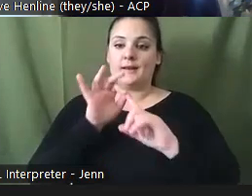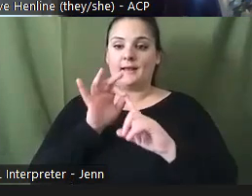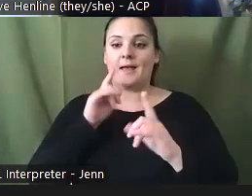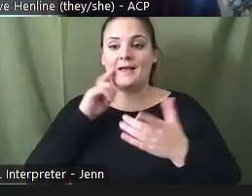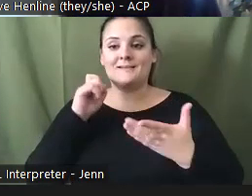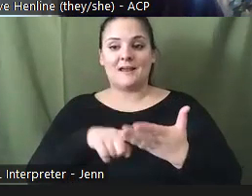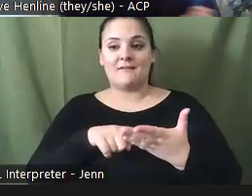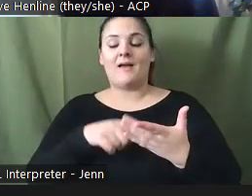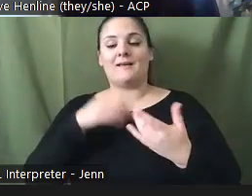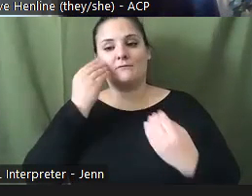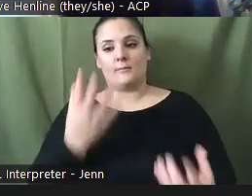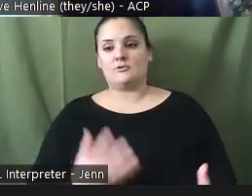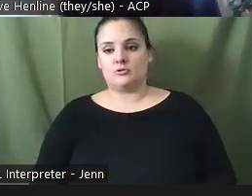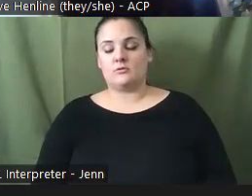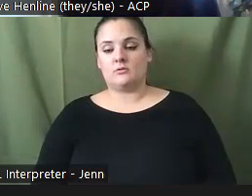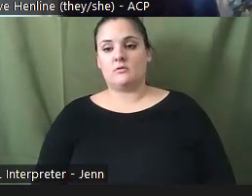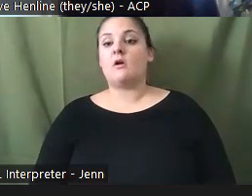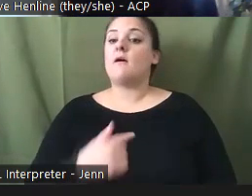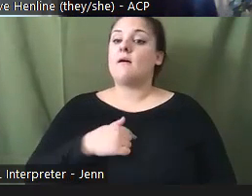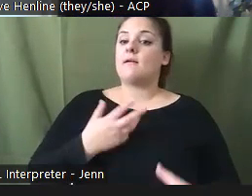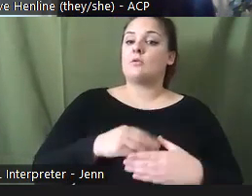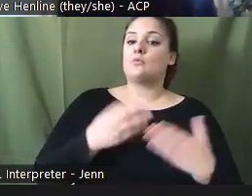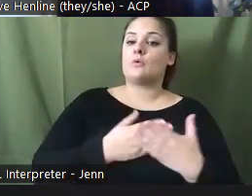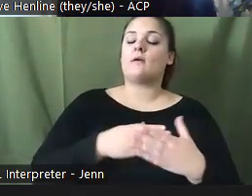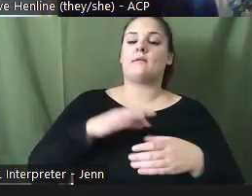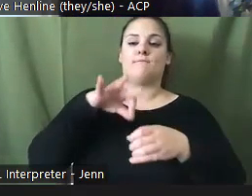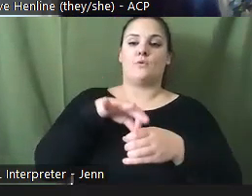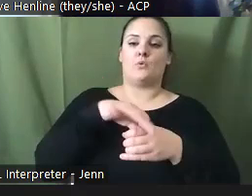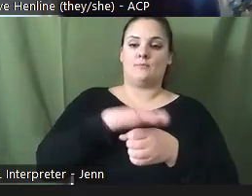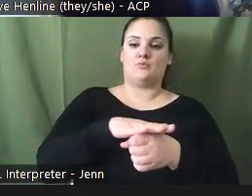I put in here voting precinct as well. That is confidential because